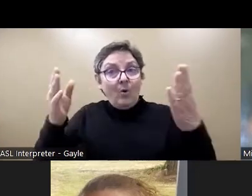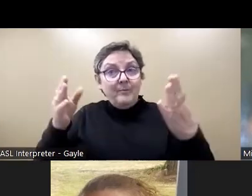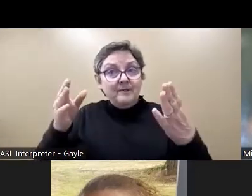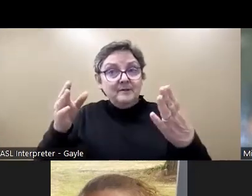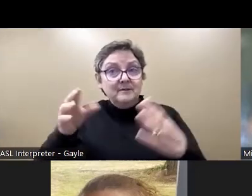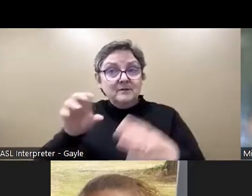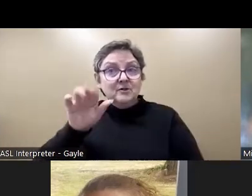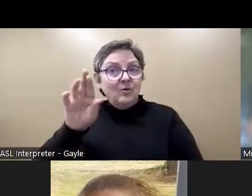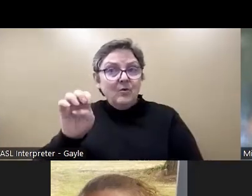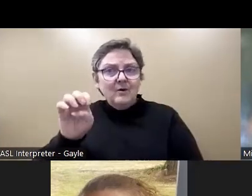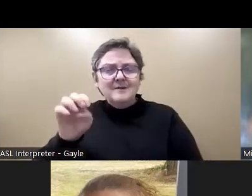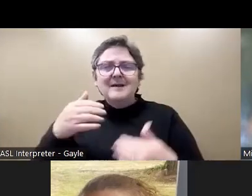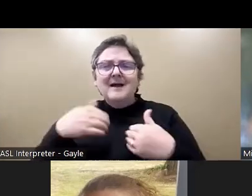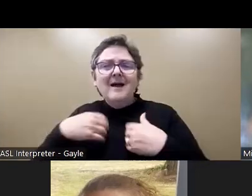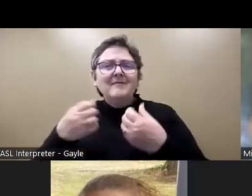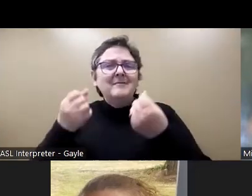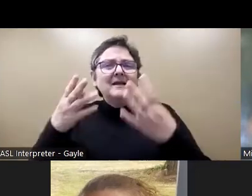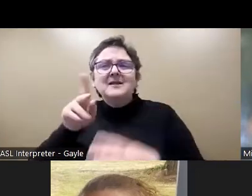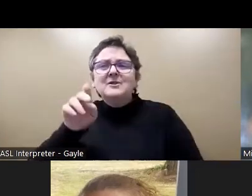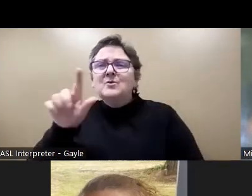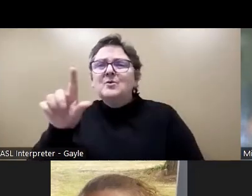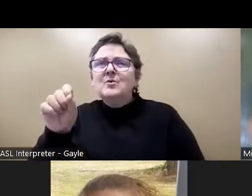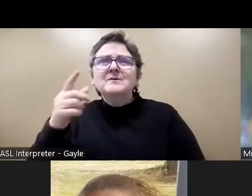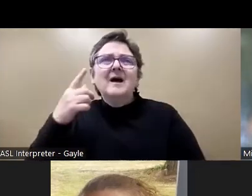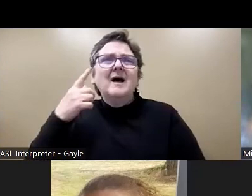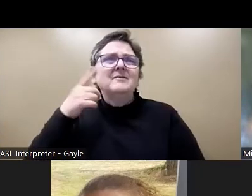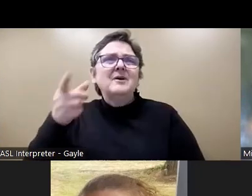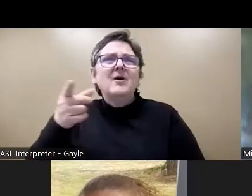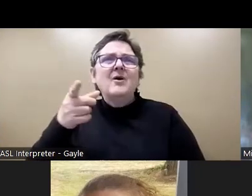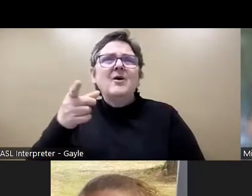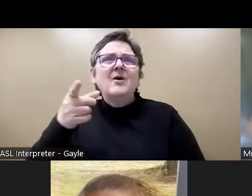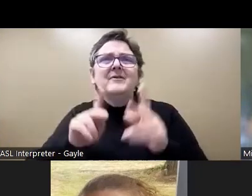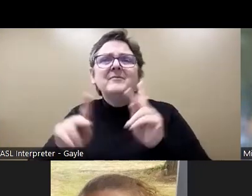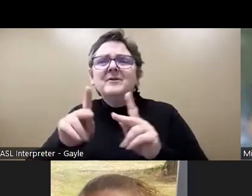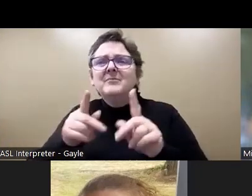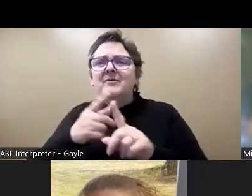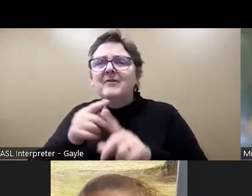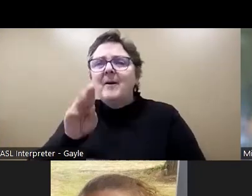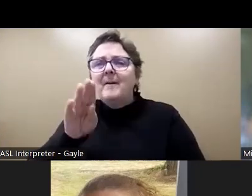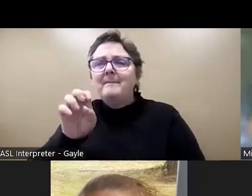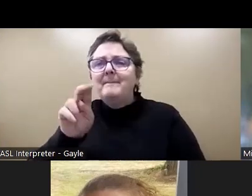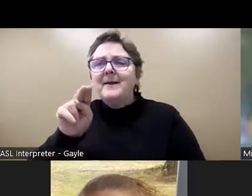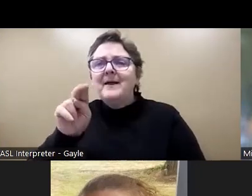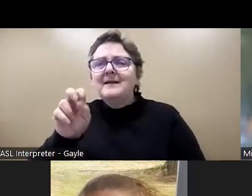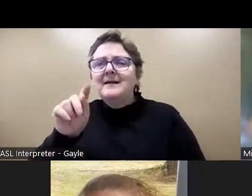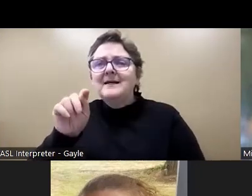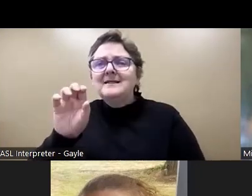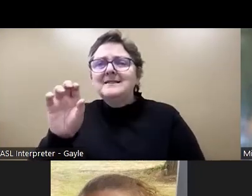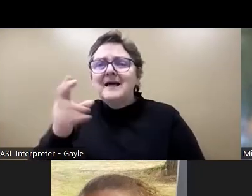I don't know if our friends from Benetech are in this call, but a lot of people have done a lot of work again,